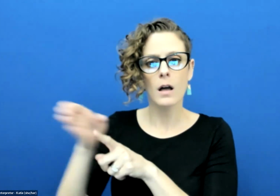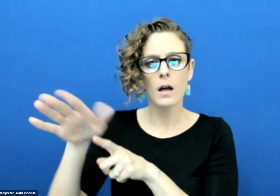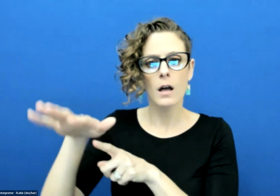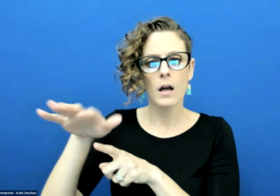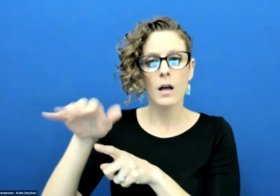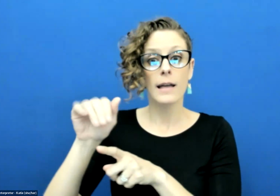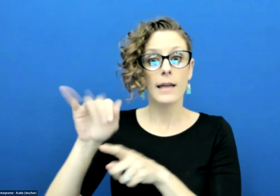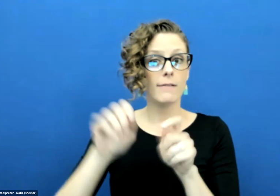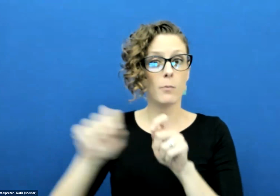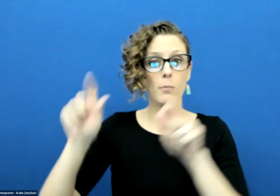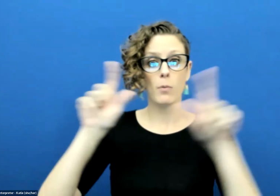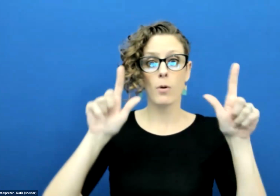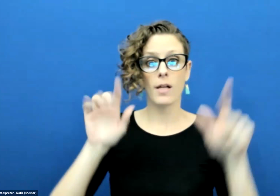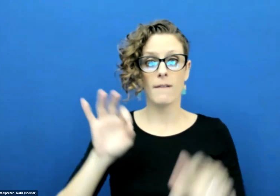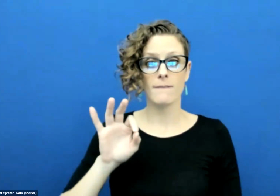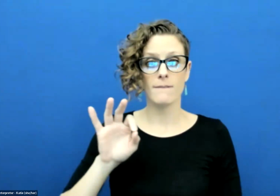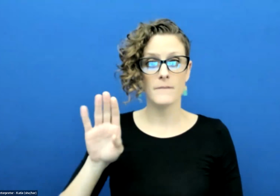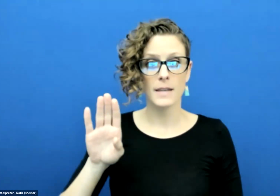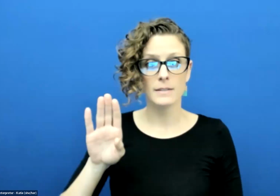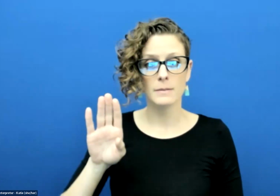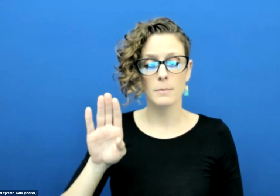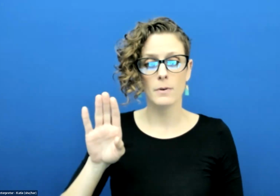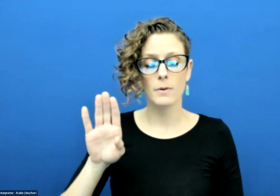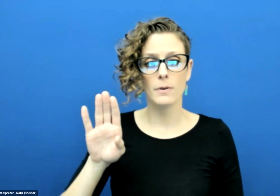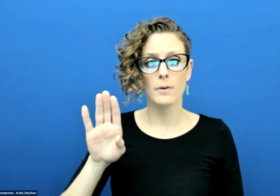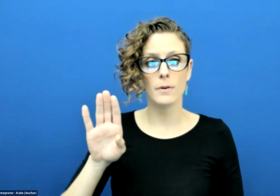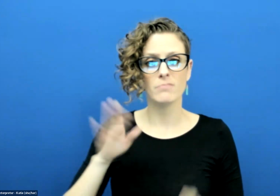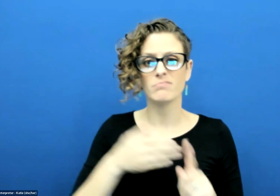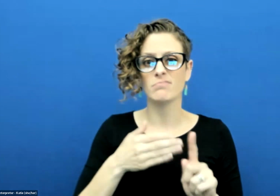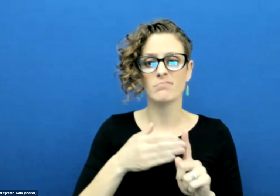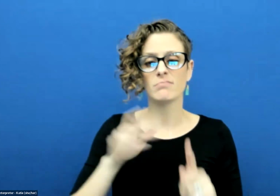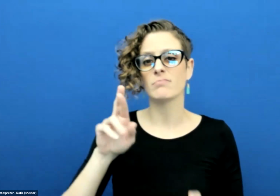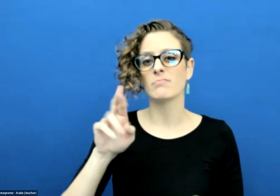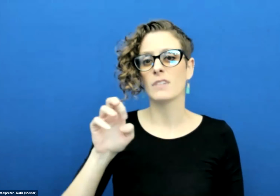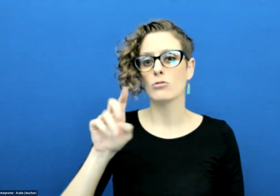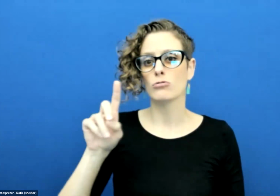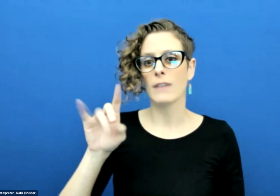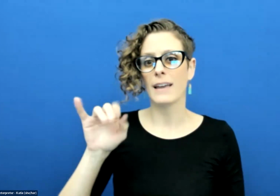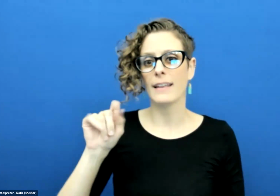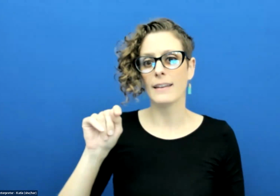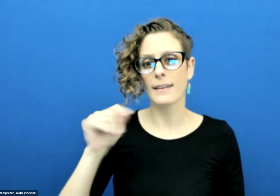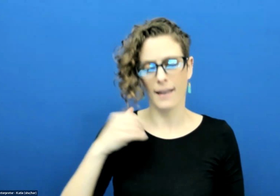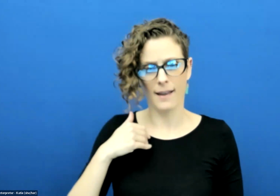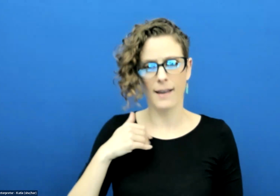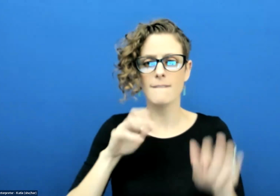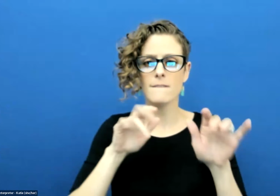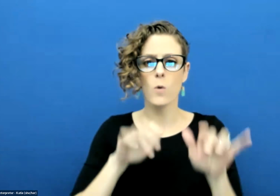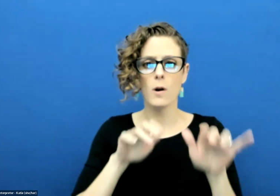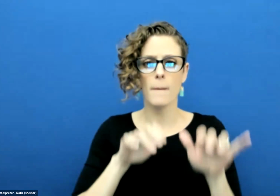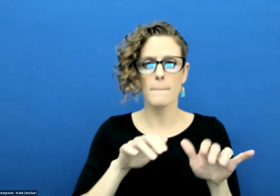Facebook uh that's a one great place to go Reddit has got some forums for Aging in place people with